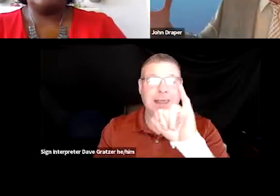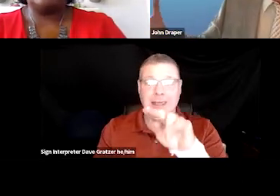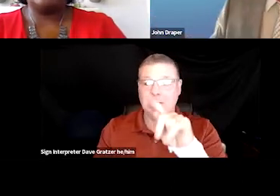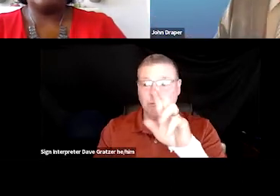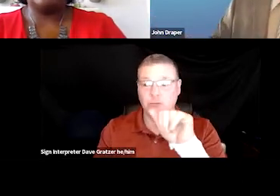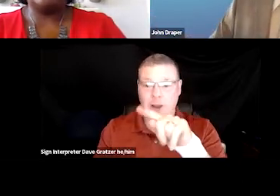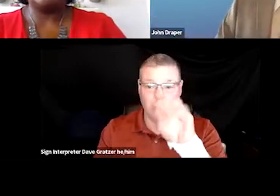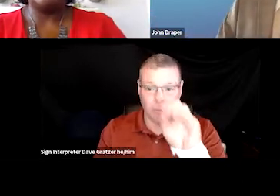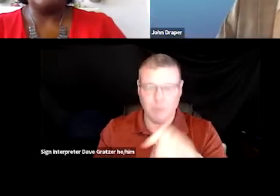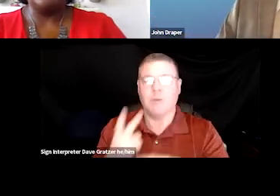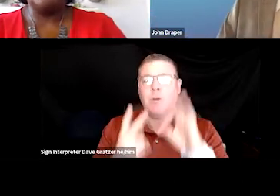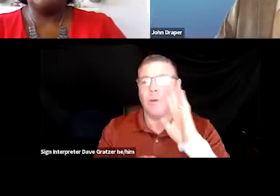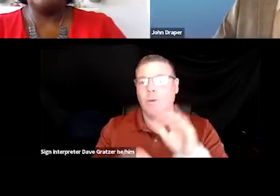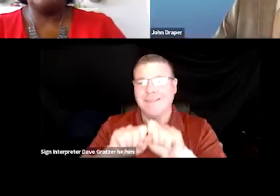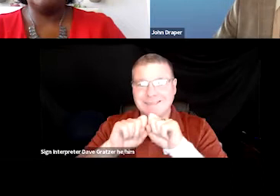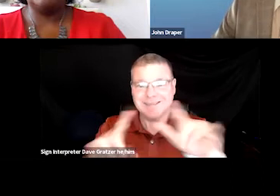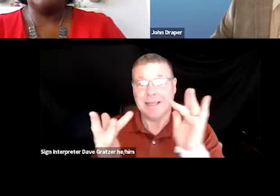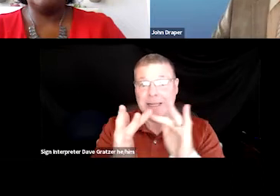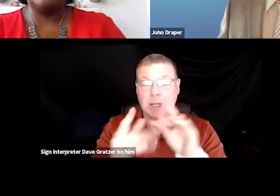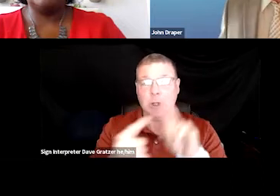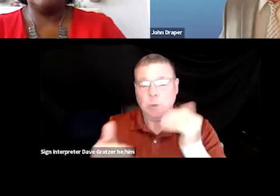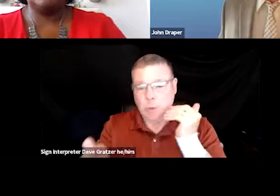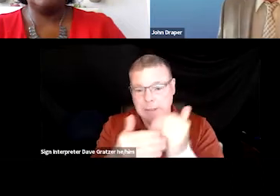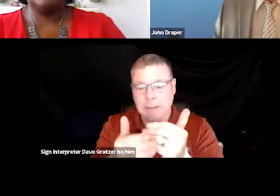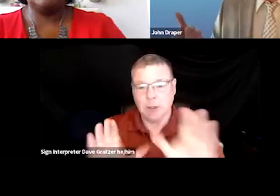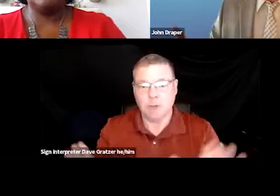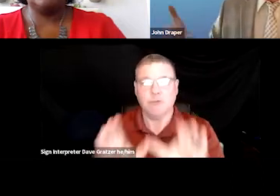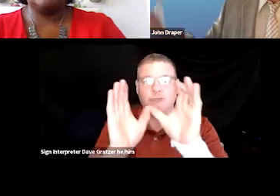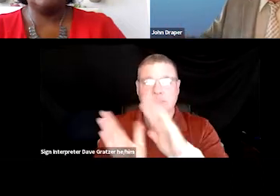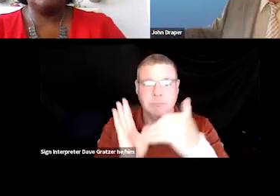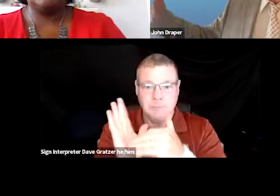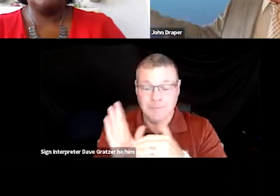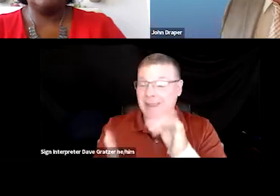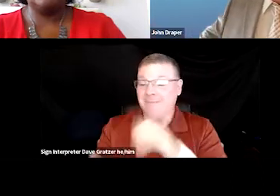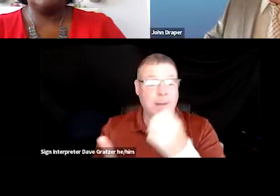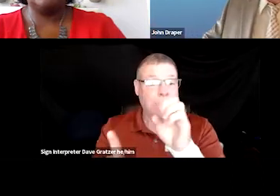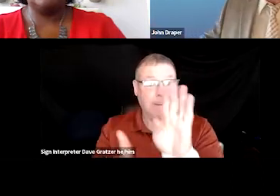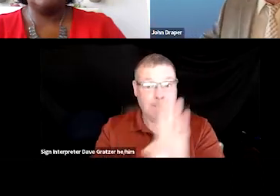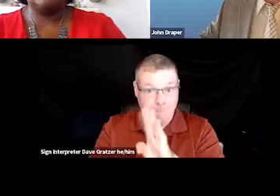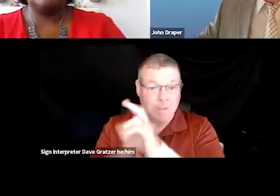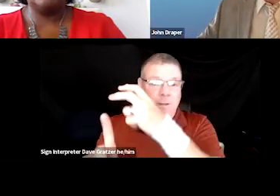will send the contacts to the nearest crisis center in the network. And if they're busy, will roll over to backup centers.